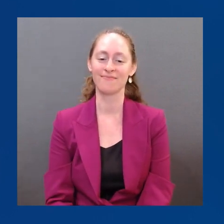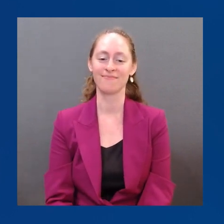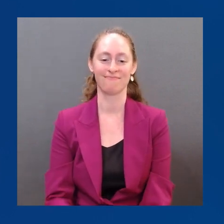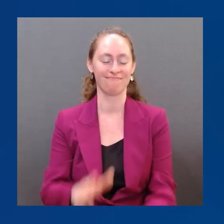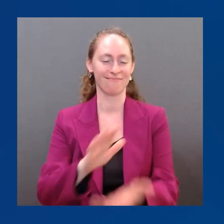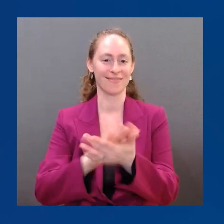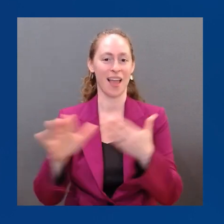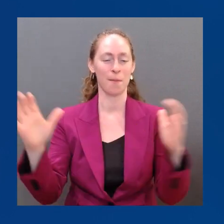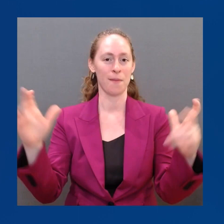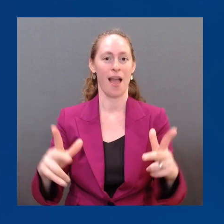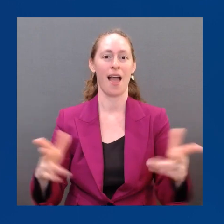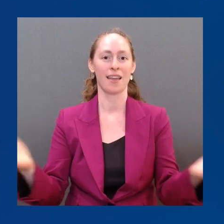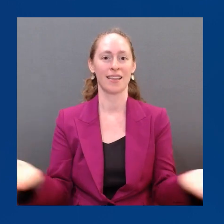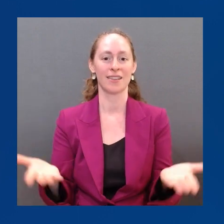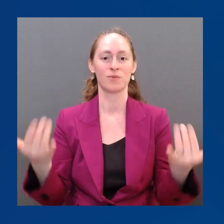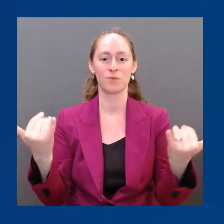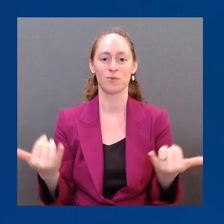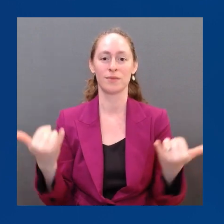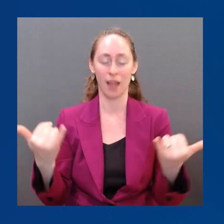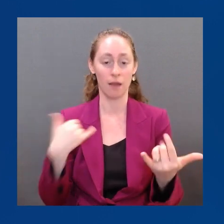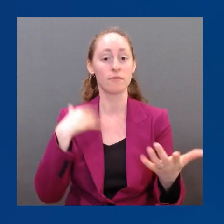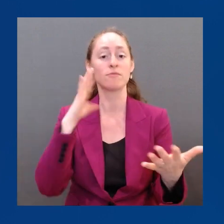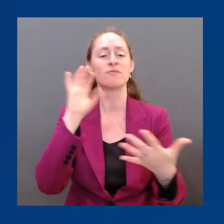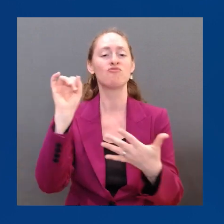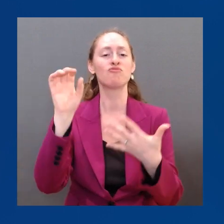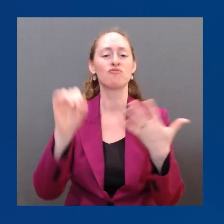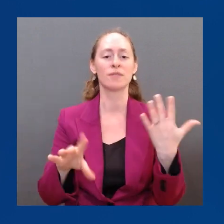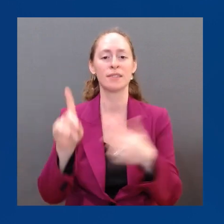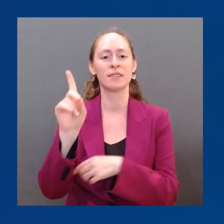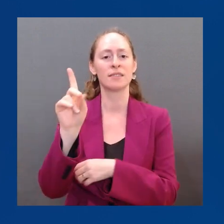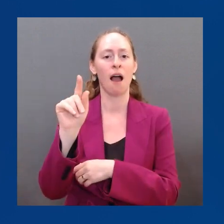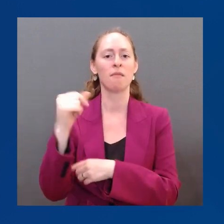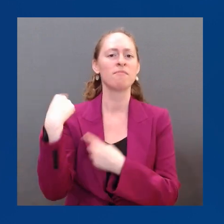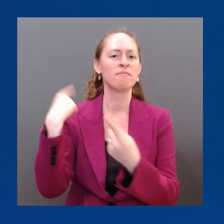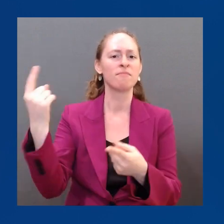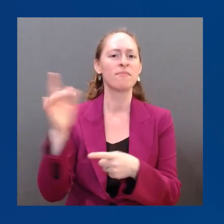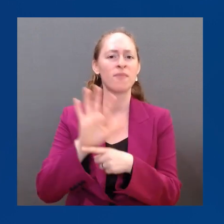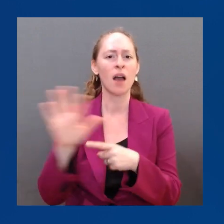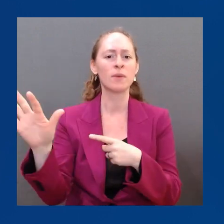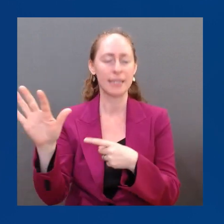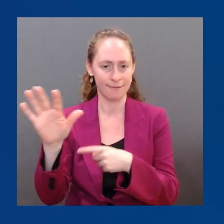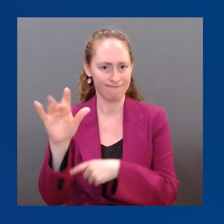Over the past 5 weeks, we've seen a steady increase in COVID-19 cases, as Dr. Jha mentioned.